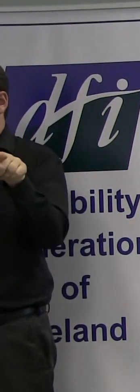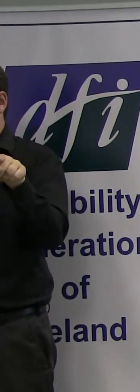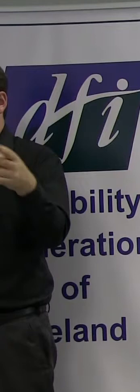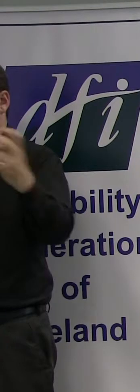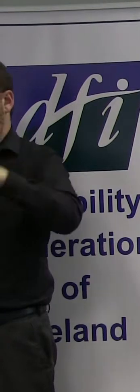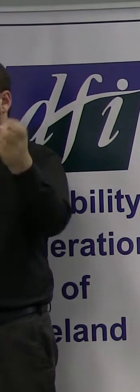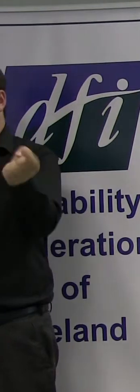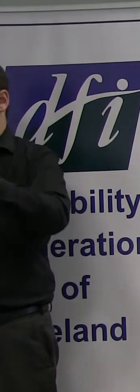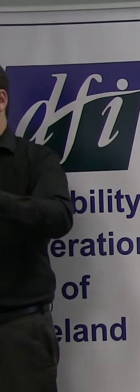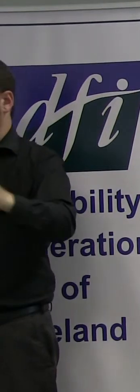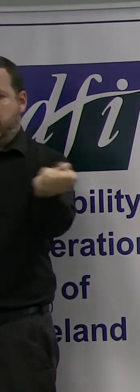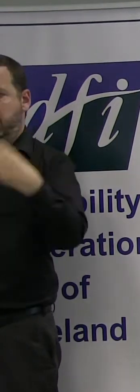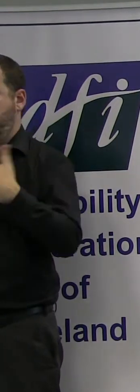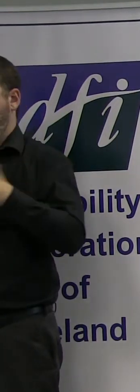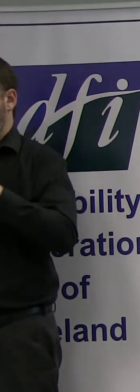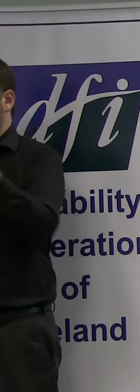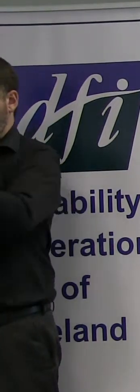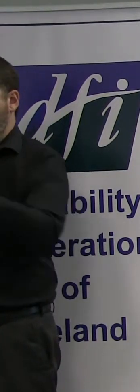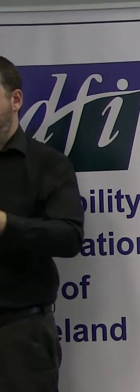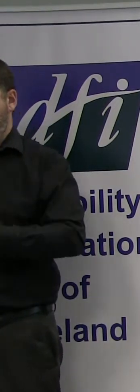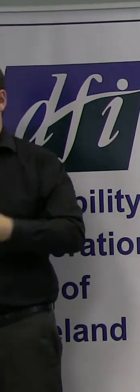in the society the great thing is is that and you don't have to agree with